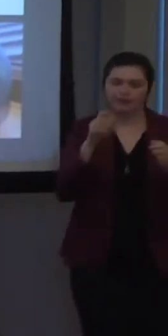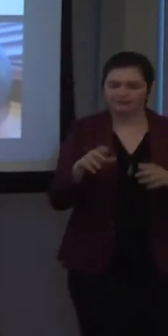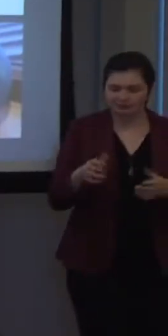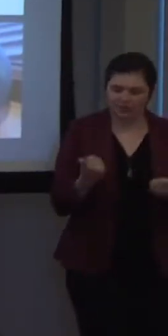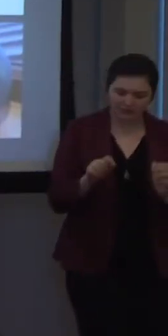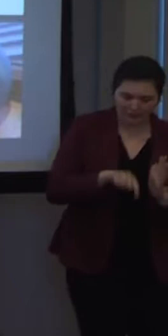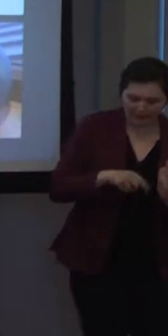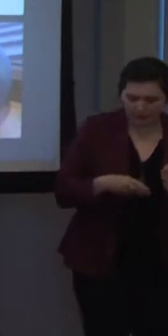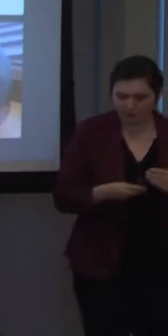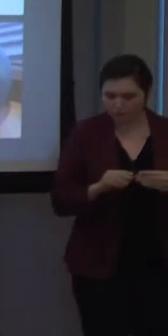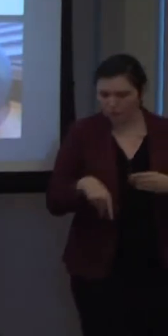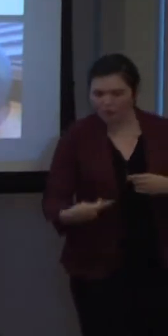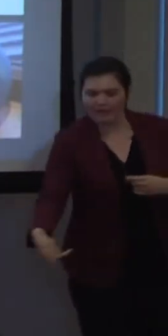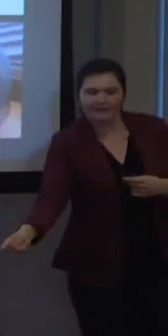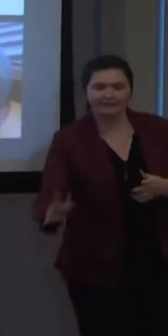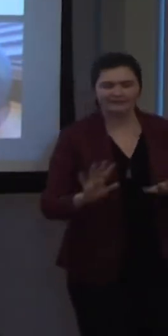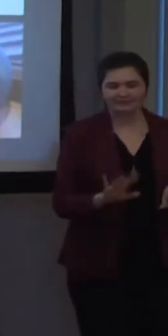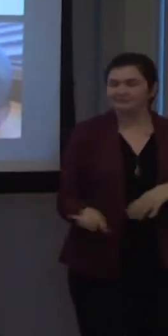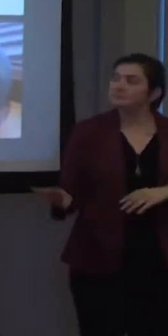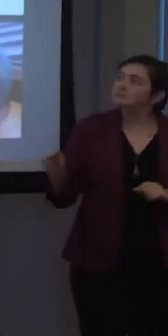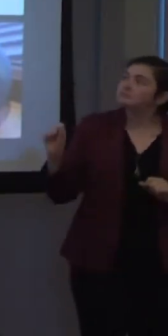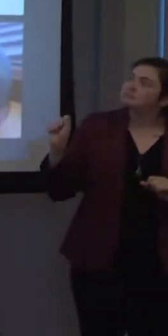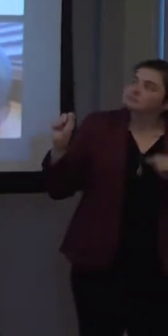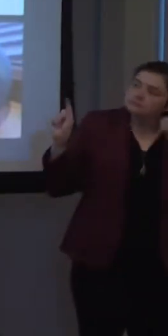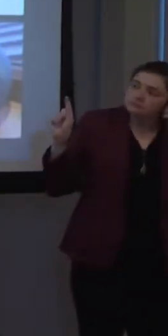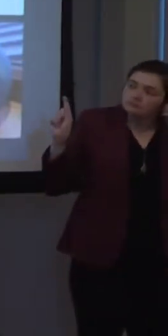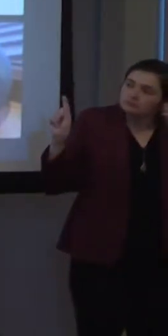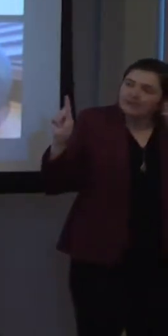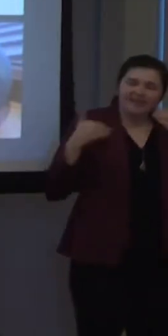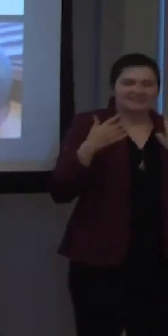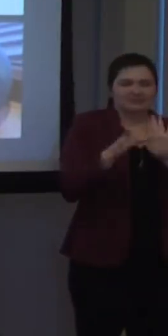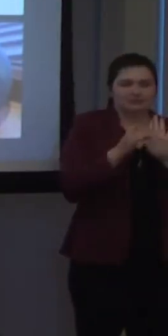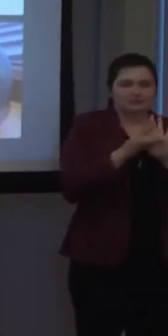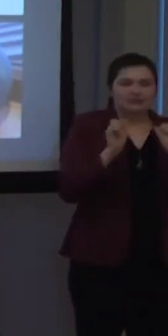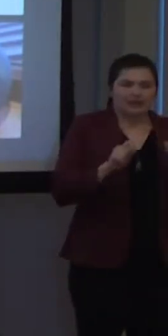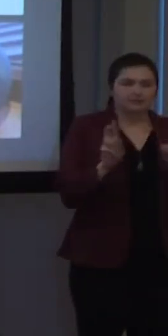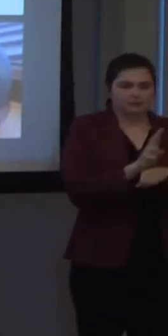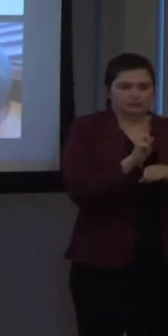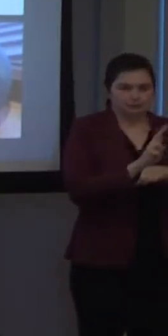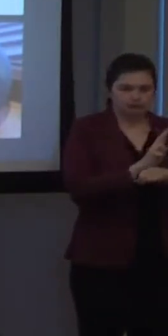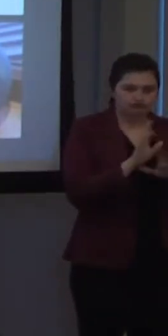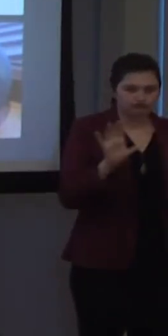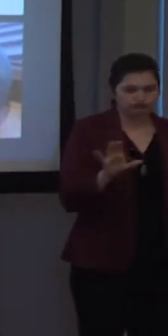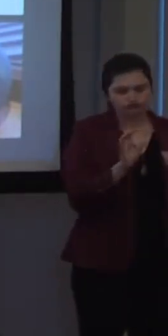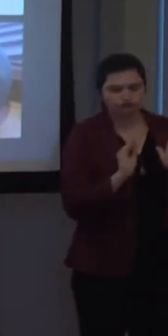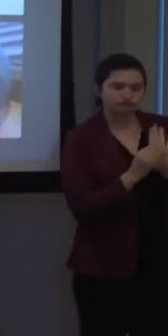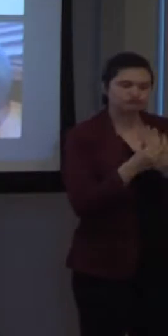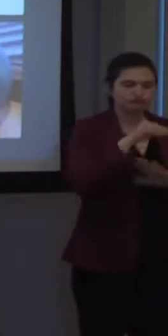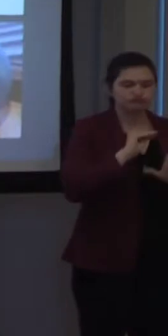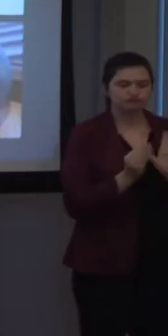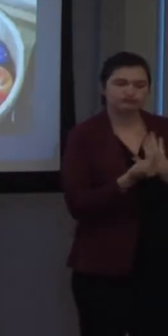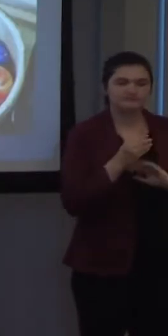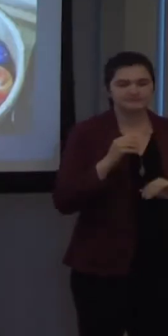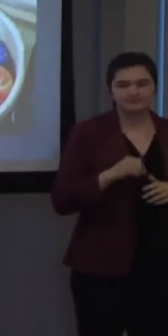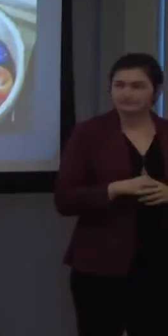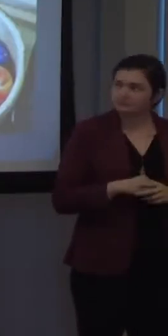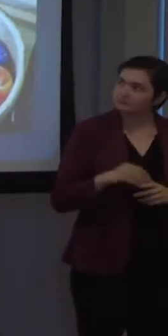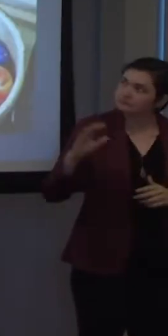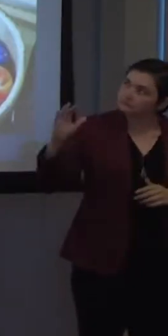And there are also gonna be stickers available, too, to decorate, and actually, this will then go into our next activity which is model the solar system.